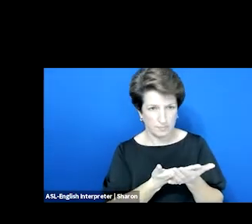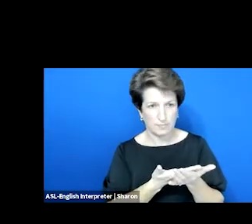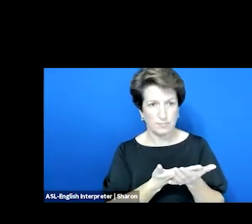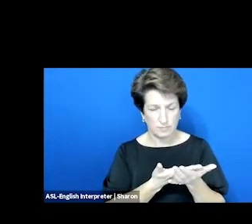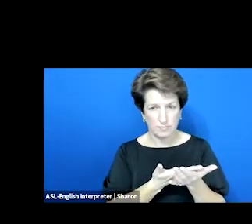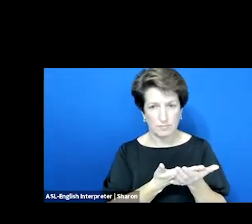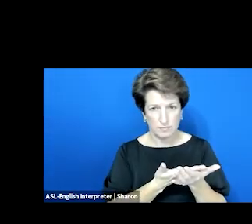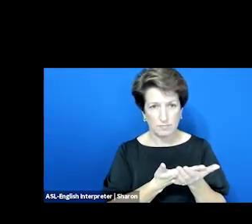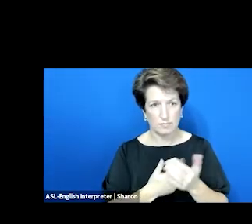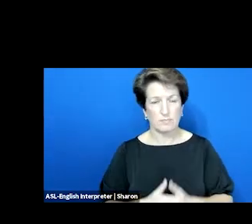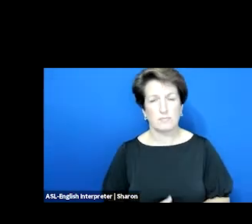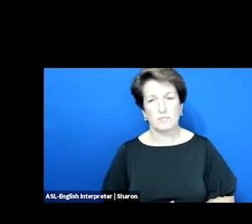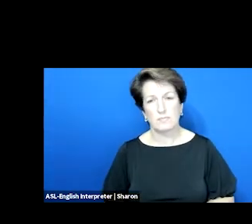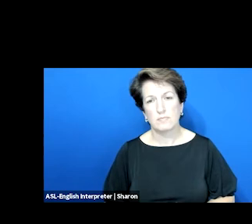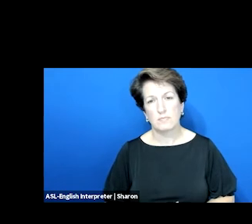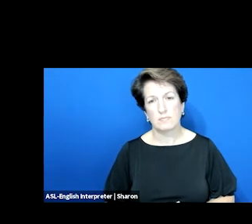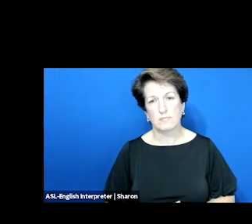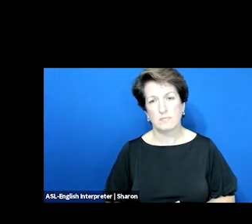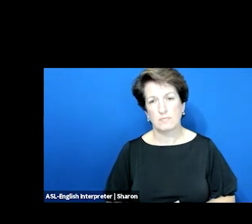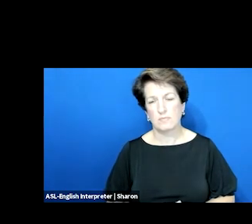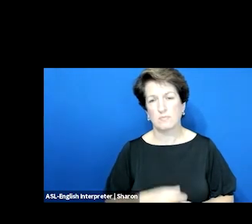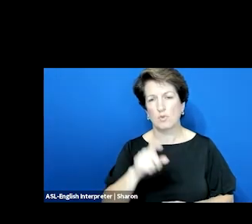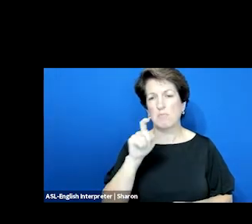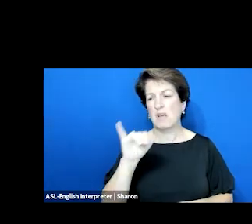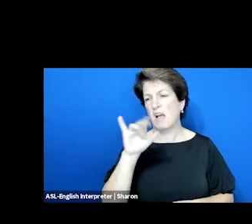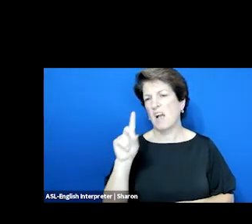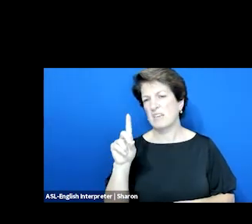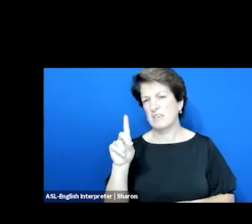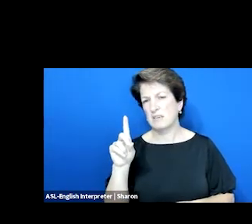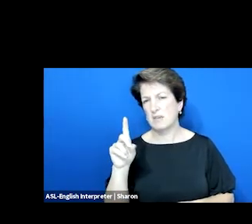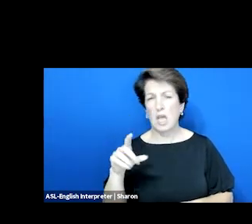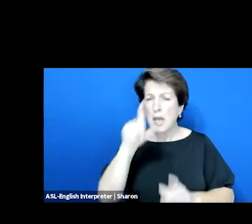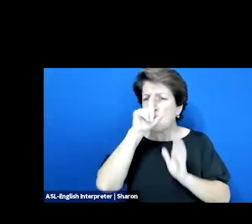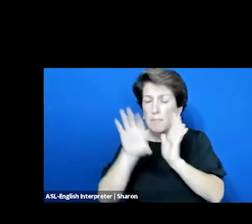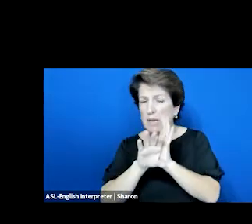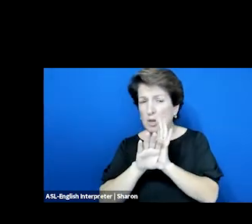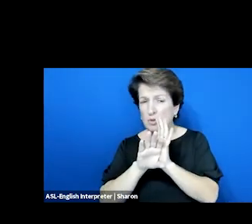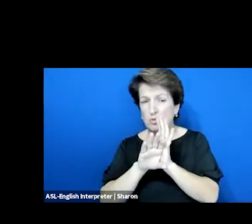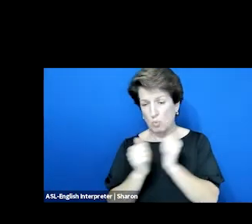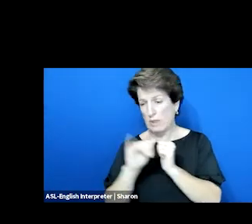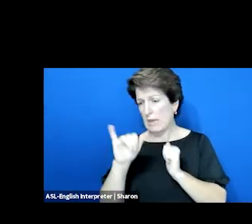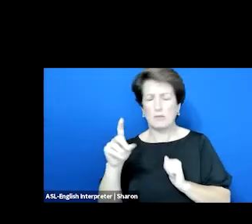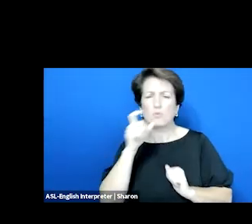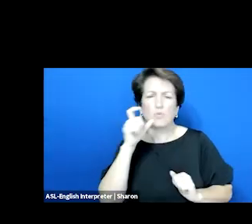code when businesses try to verify it. Please ensure that any information you provide is complete and accurate. Next slide. So some proof of